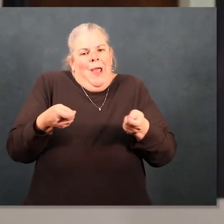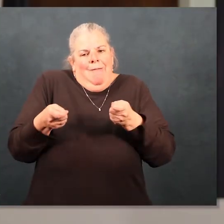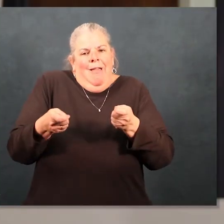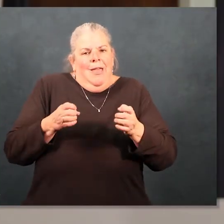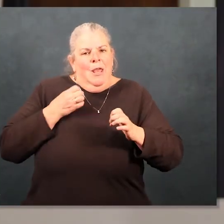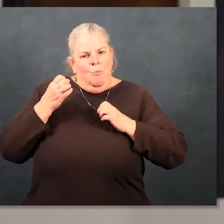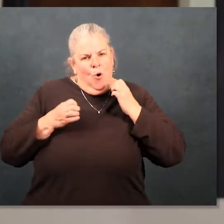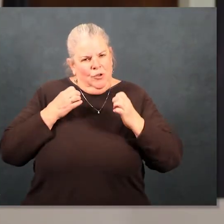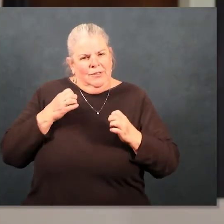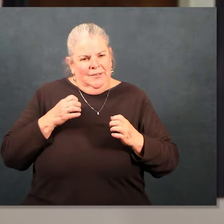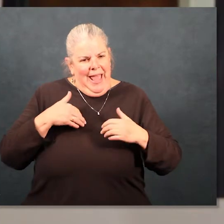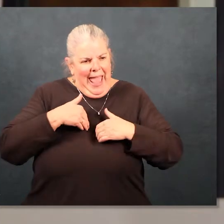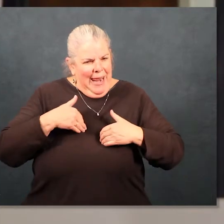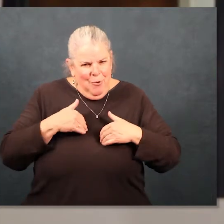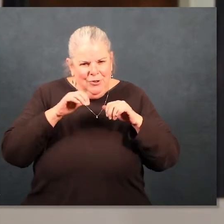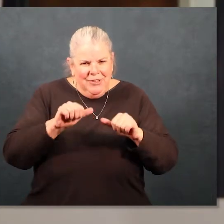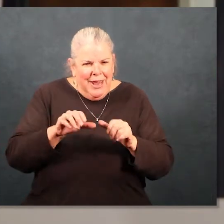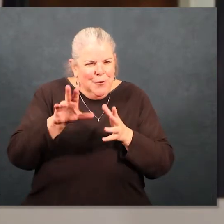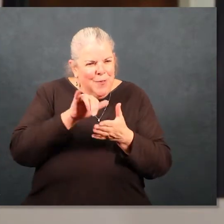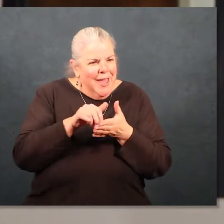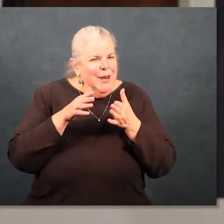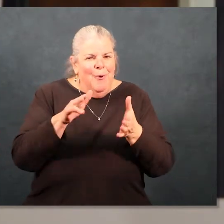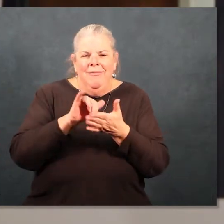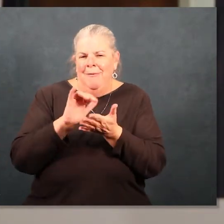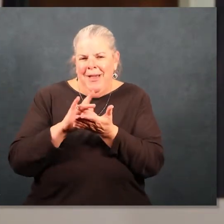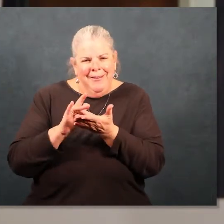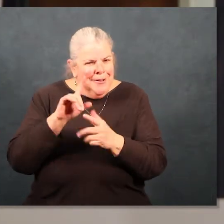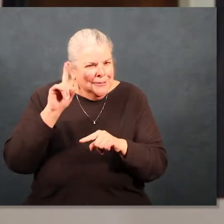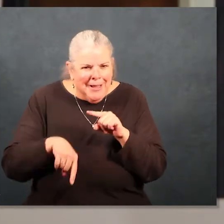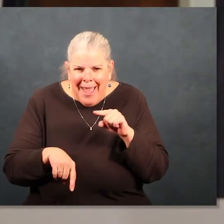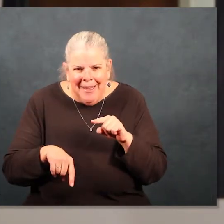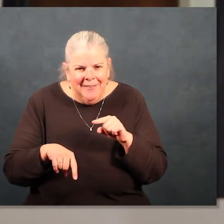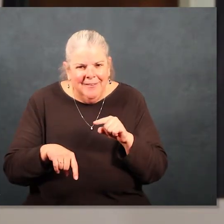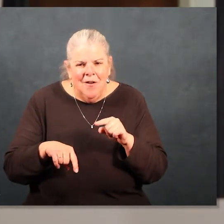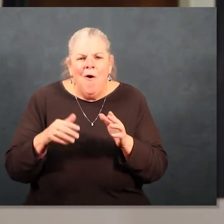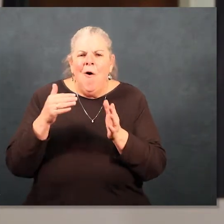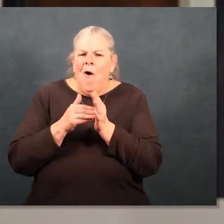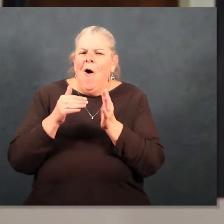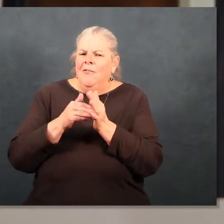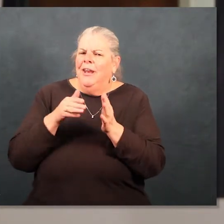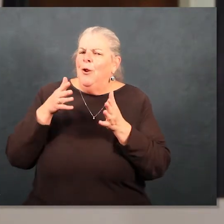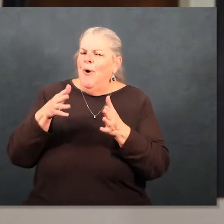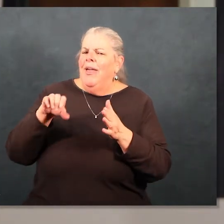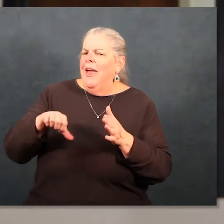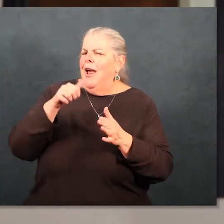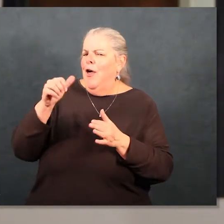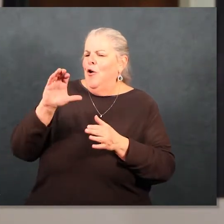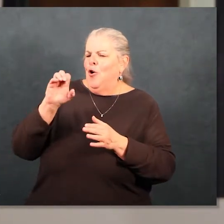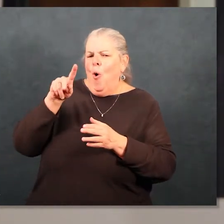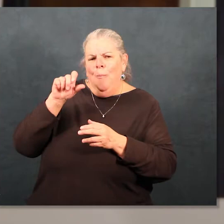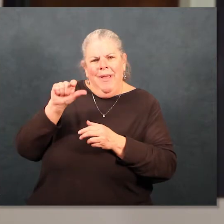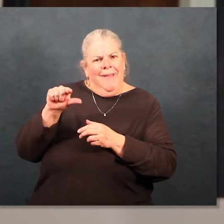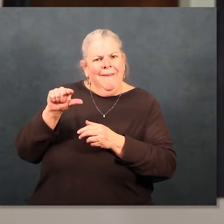in a way that medications can't and oftentimes in a way that other coping tools can't simply because they're animals